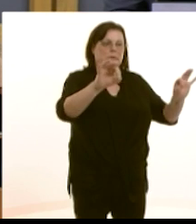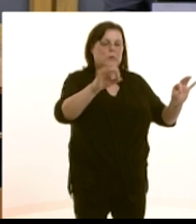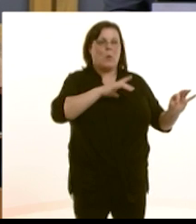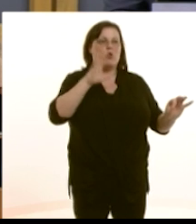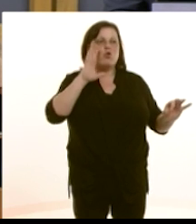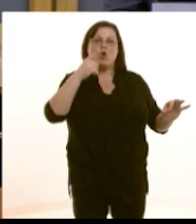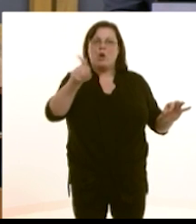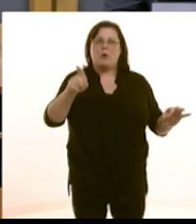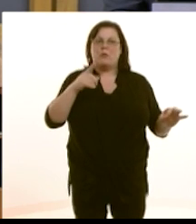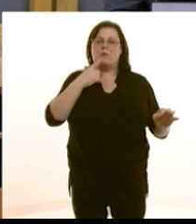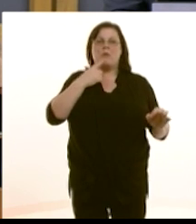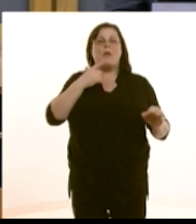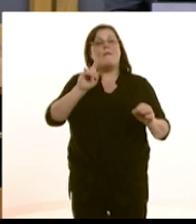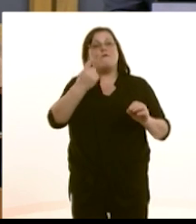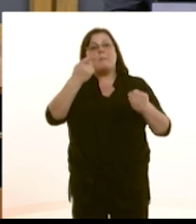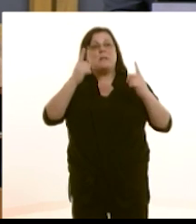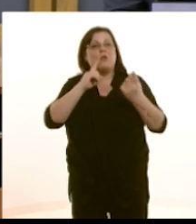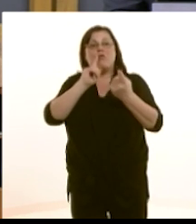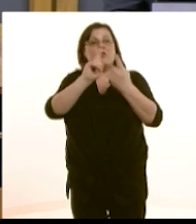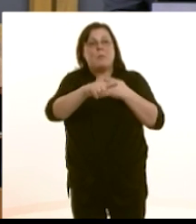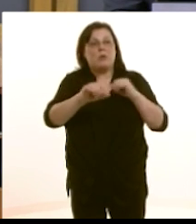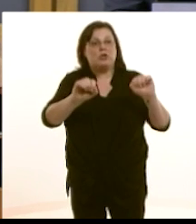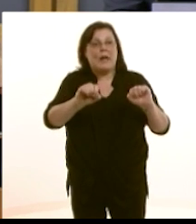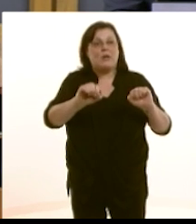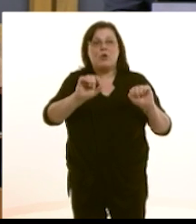has not finished answering his question yet, so you canít say that heís not answering it. Leanne Wood: Well, heís answering a question